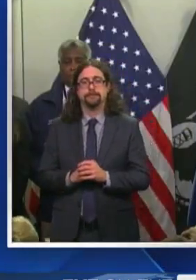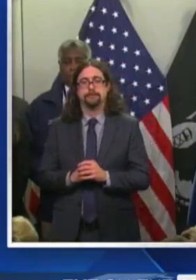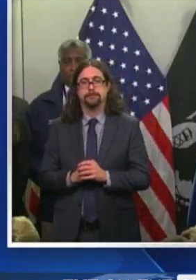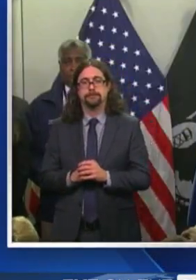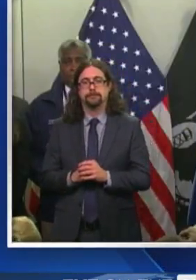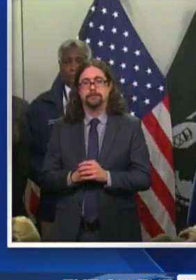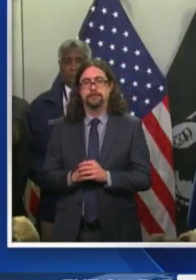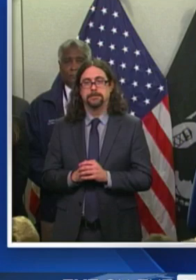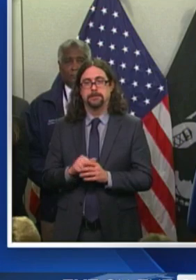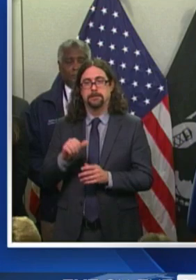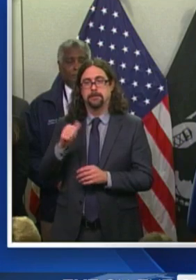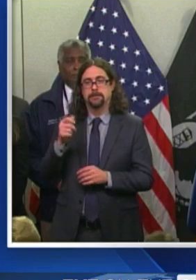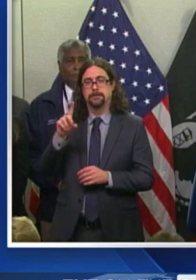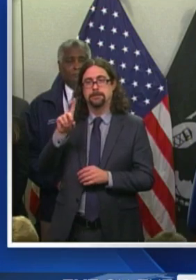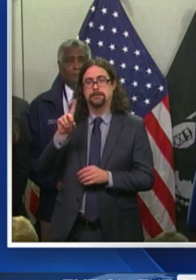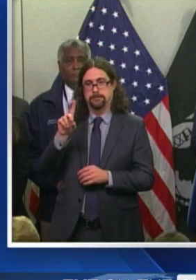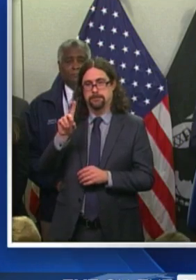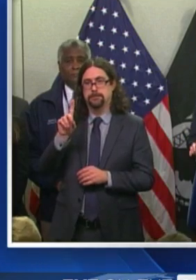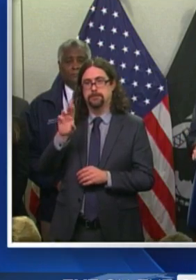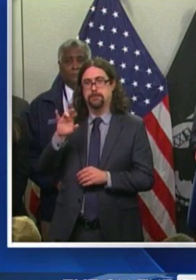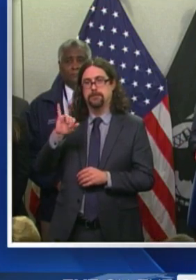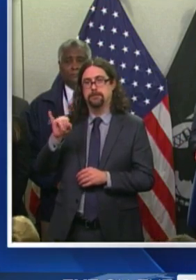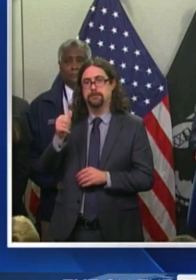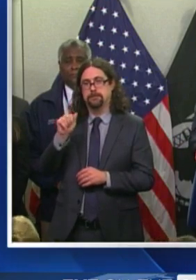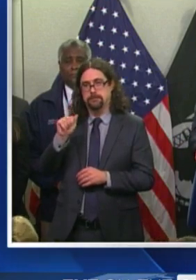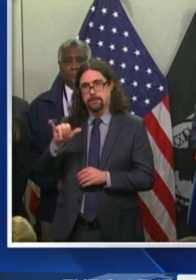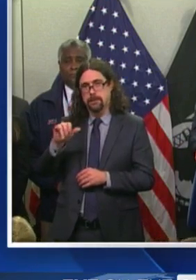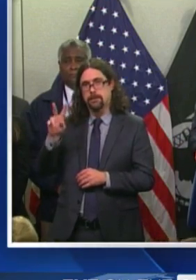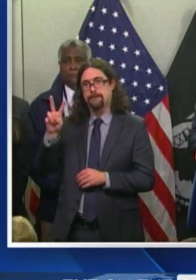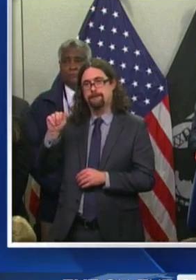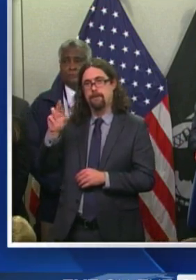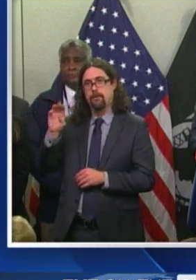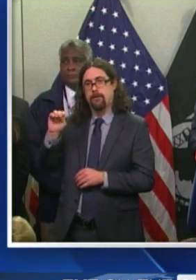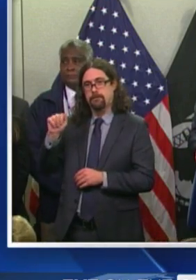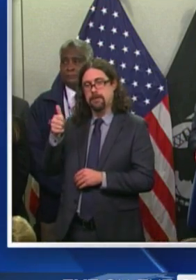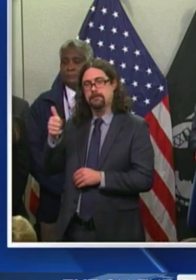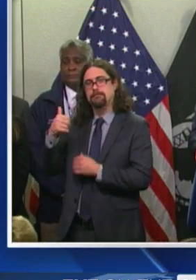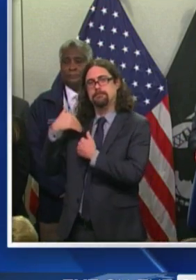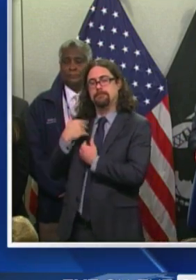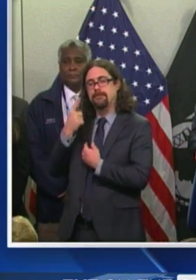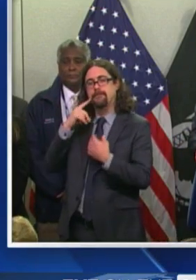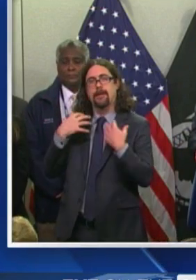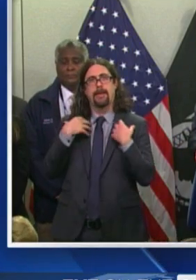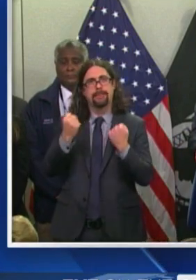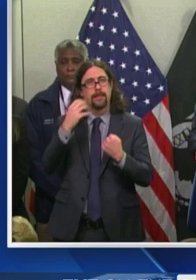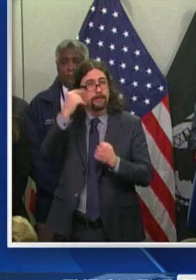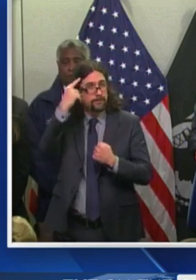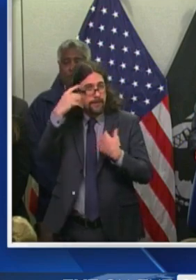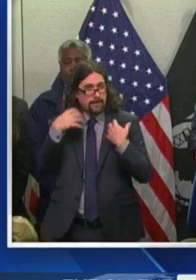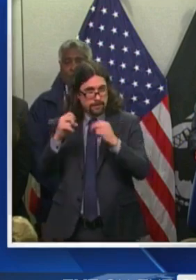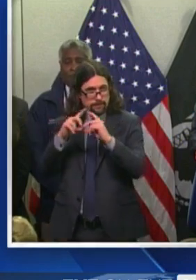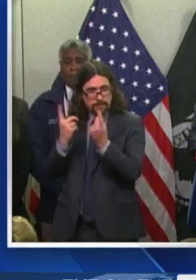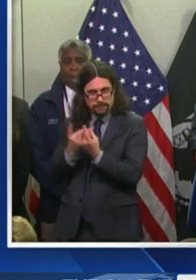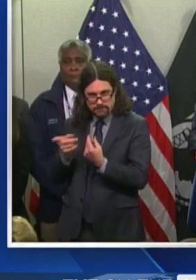AND SEAR OPERATIONS, JIM ROBERTS, FIRST DEPUTY PARKS